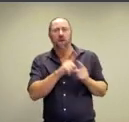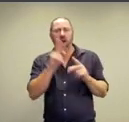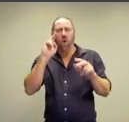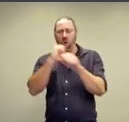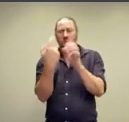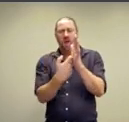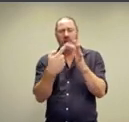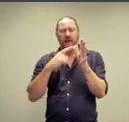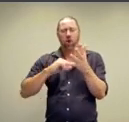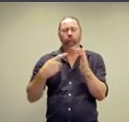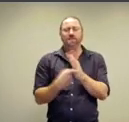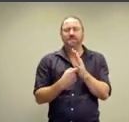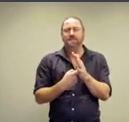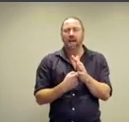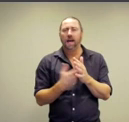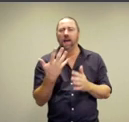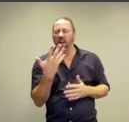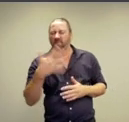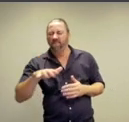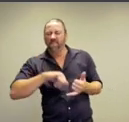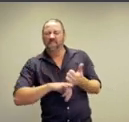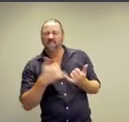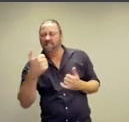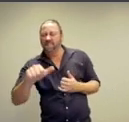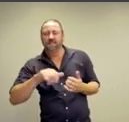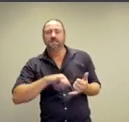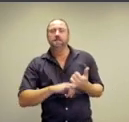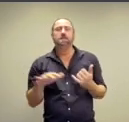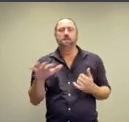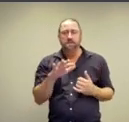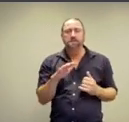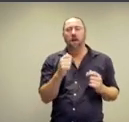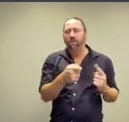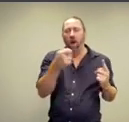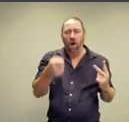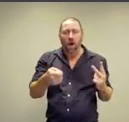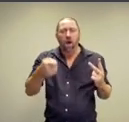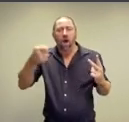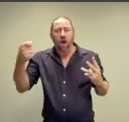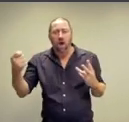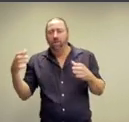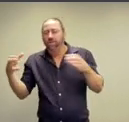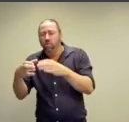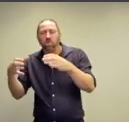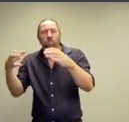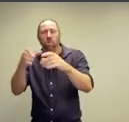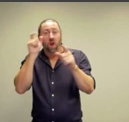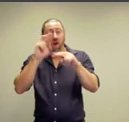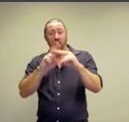was the Greaser subculture of the early 50s and 60s. If we move forward a little bit in time, we think about other icons of this